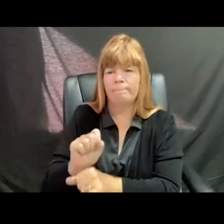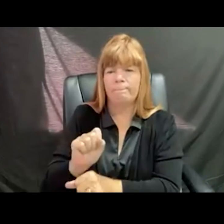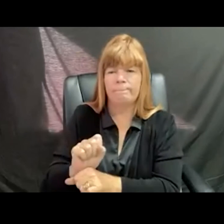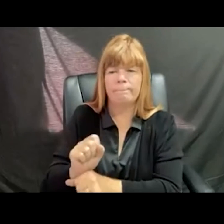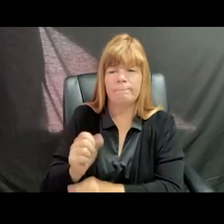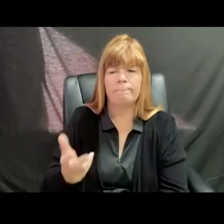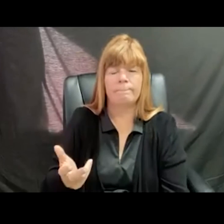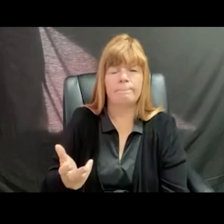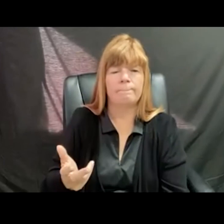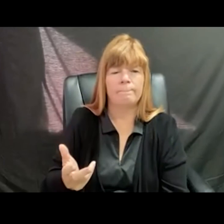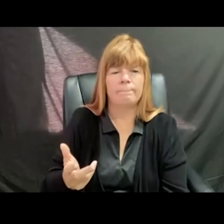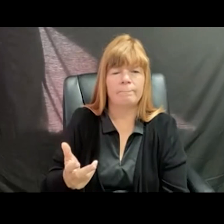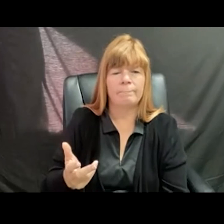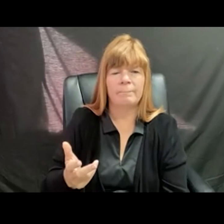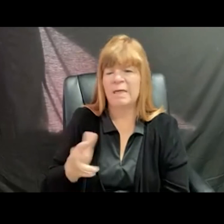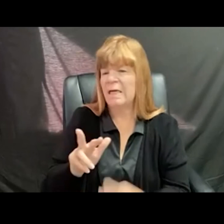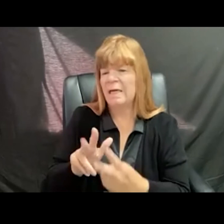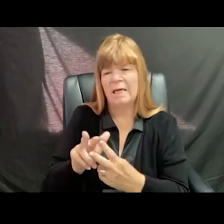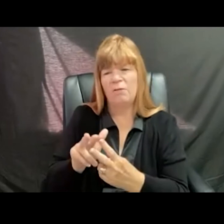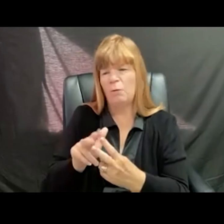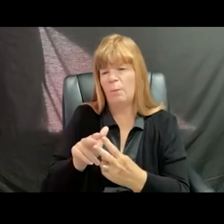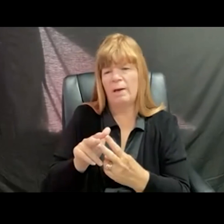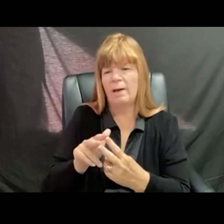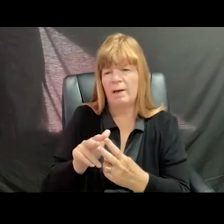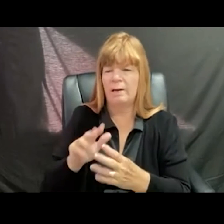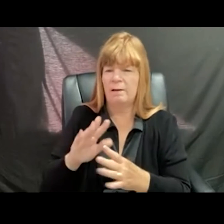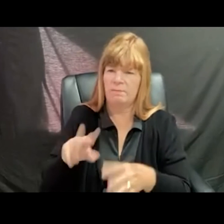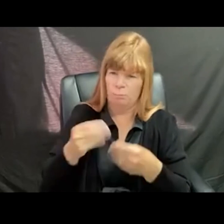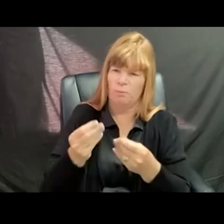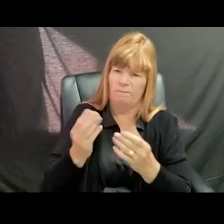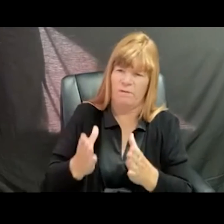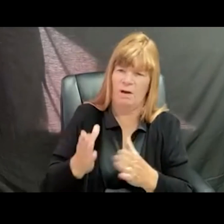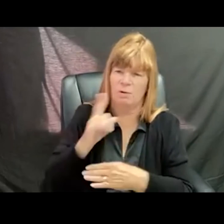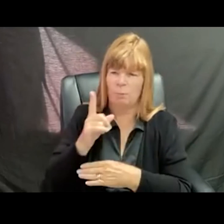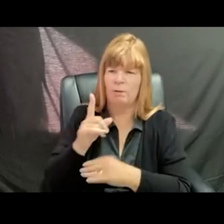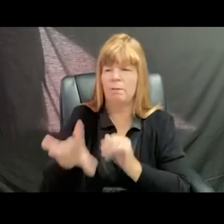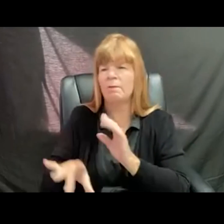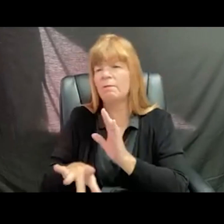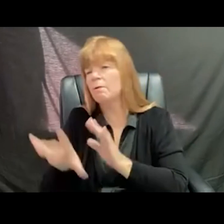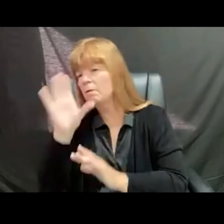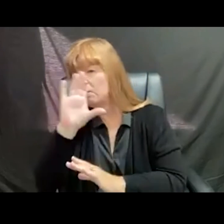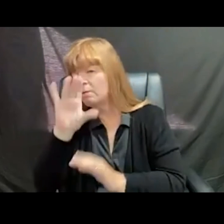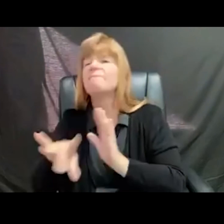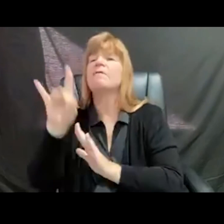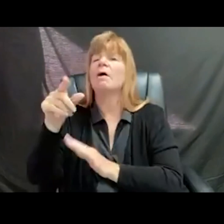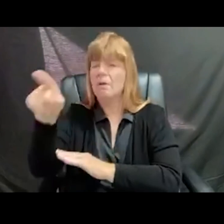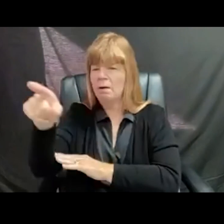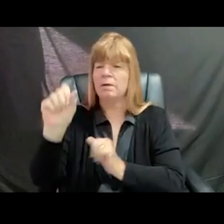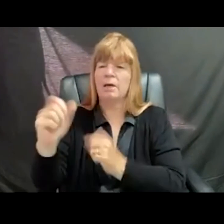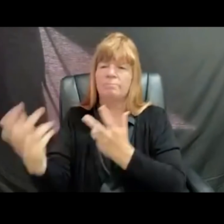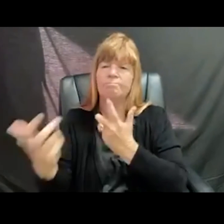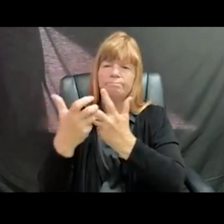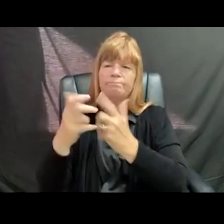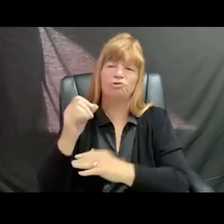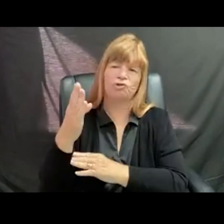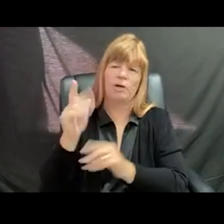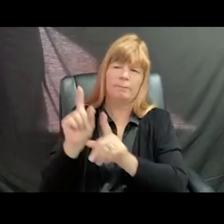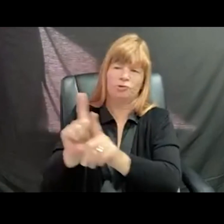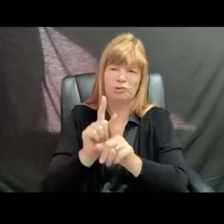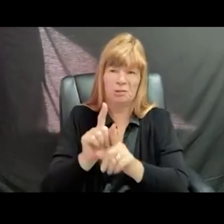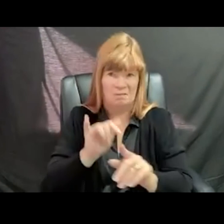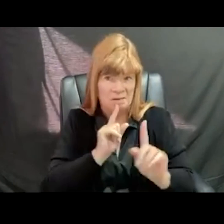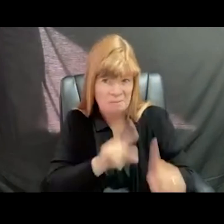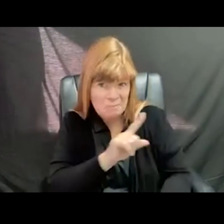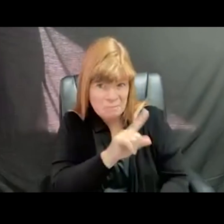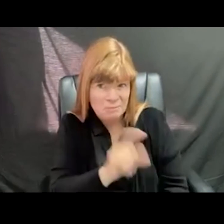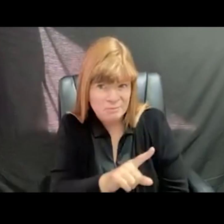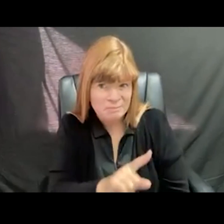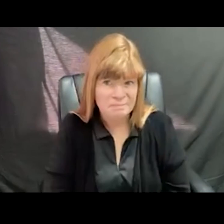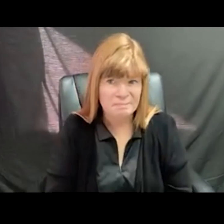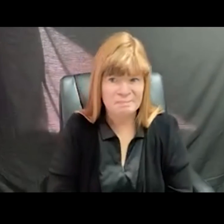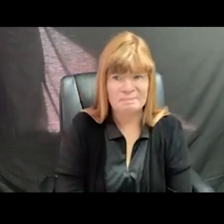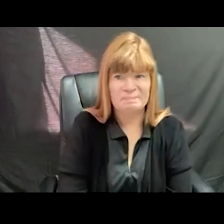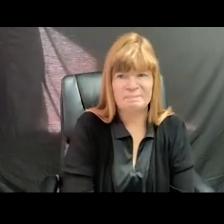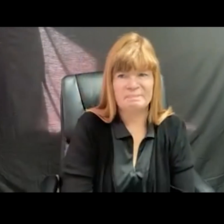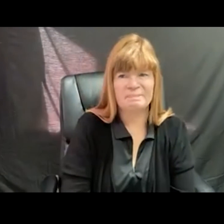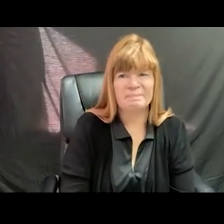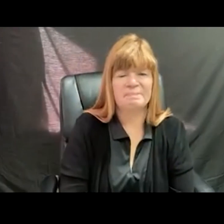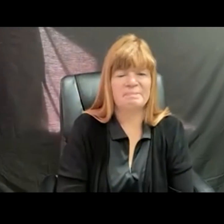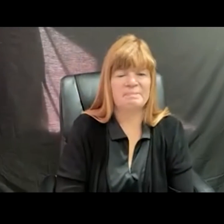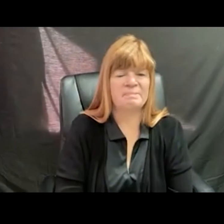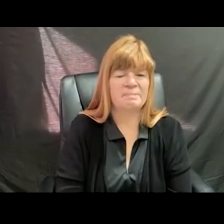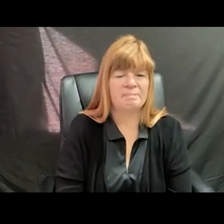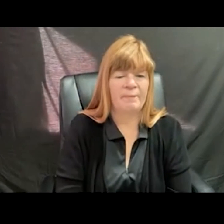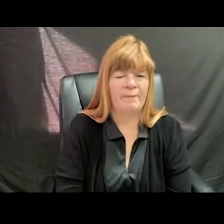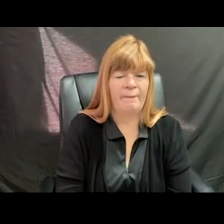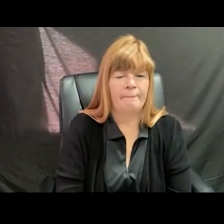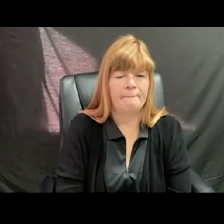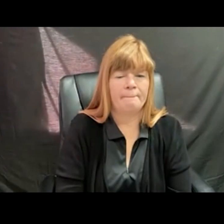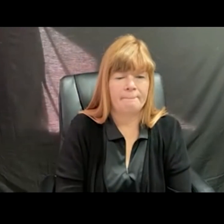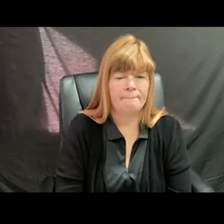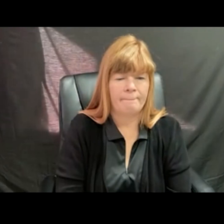in either case it's the provider that finds those job shadows. Did that answer your question?